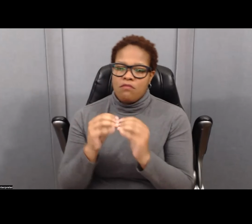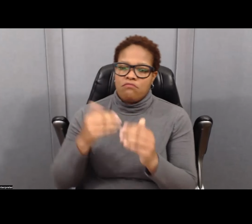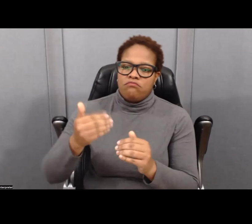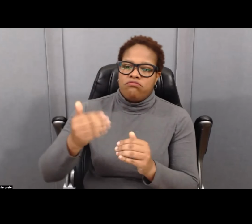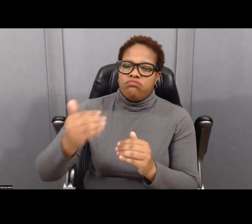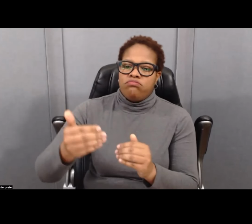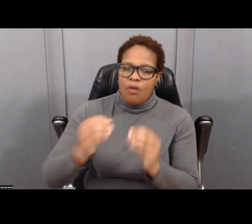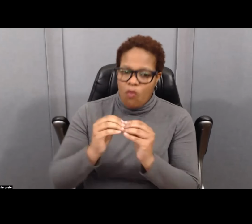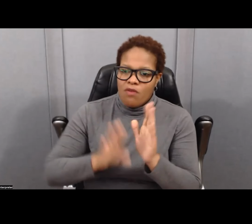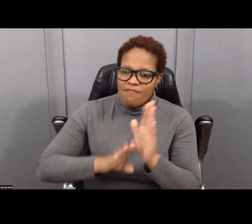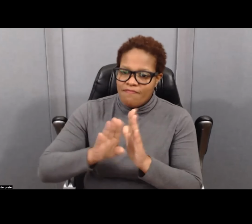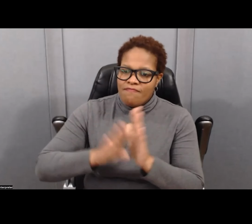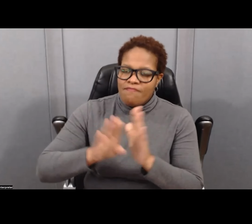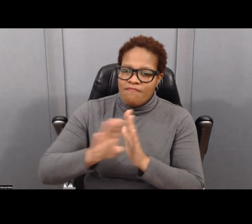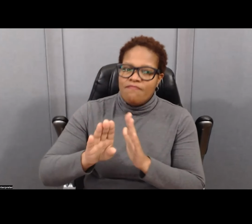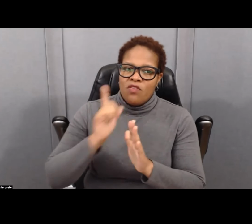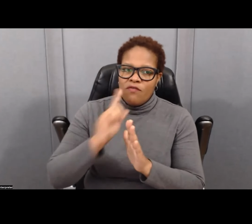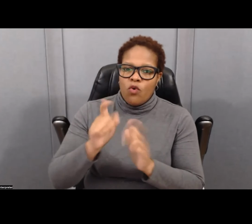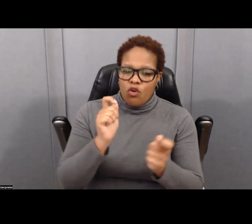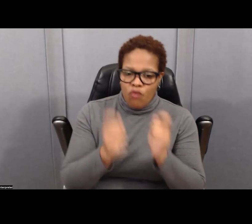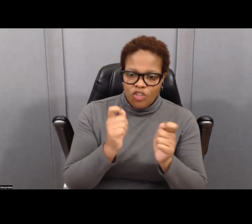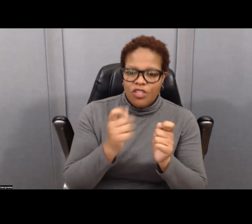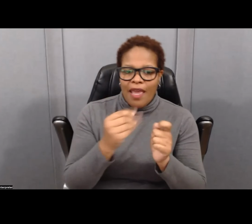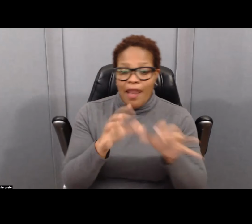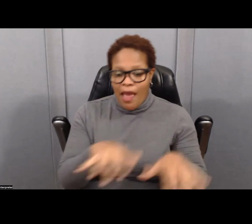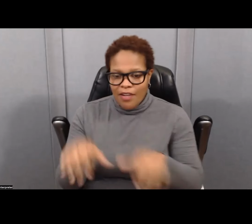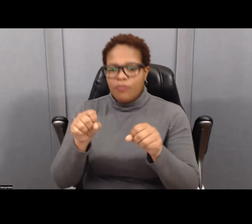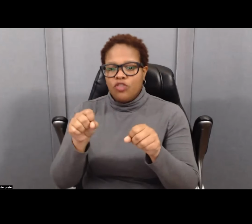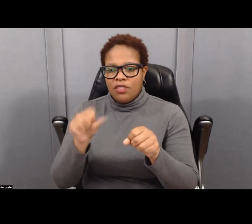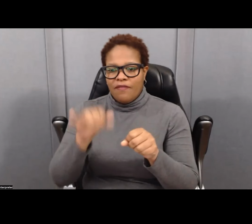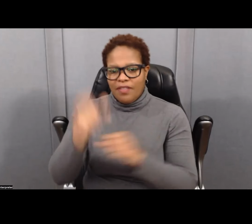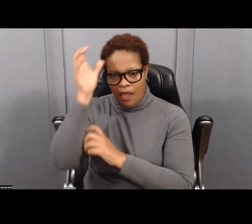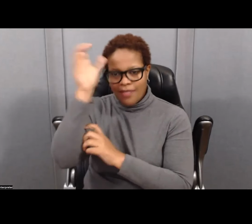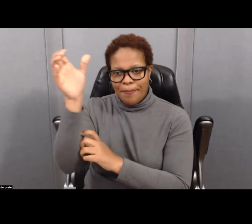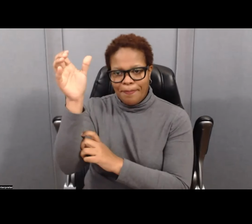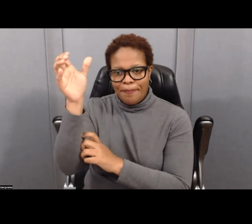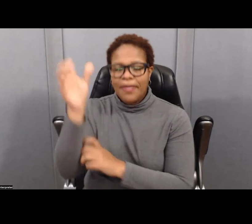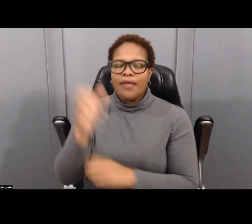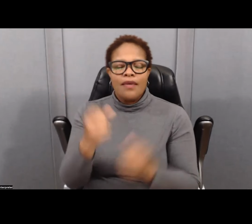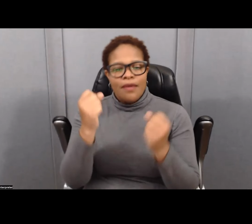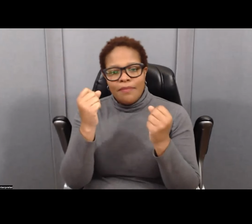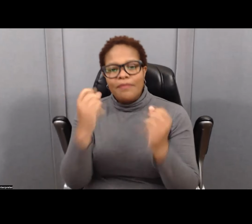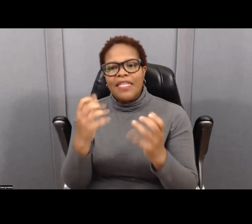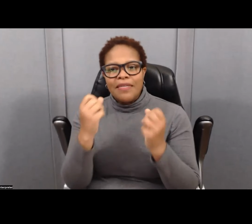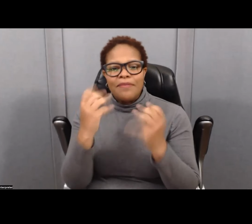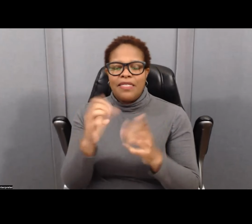for correction and adoption of this, because there's many, many, many instances that,